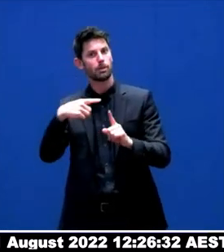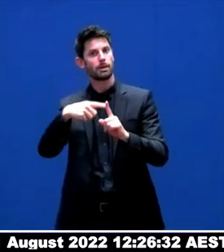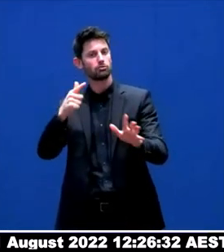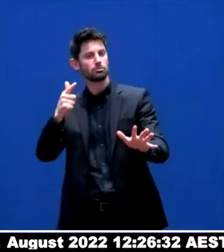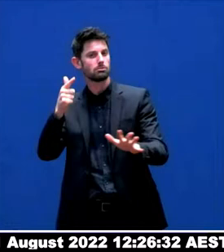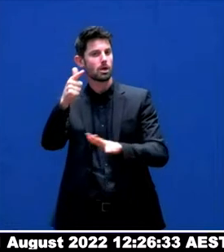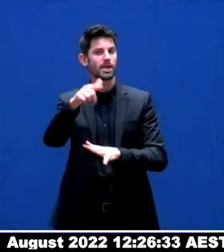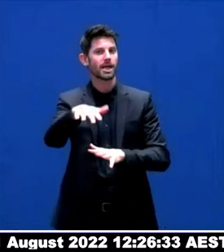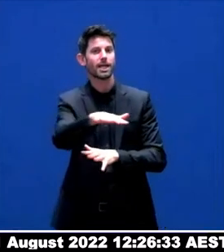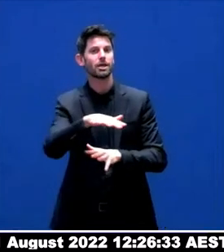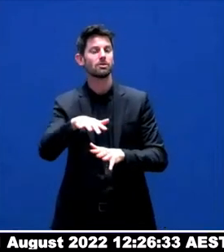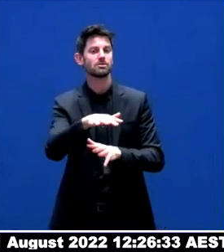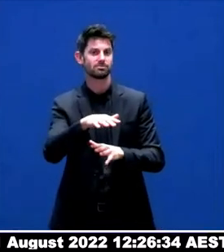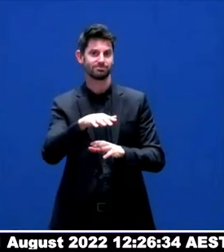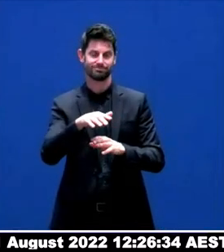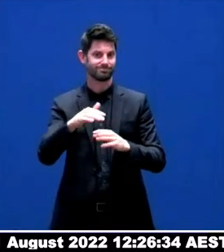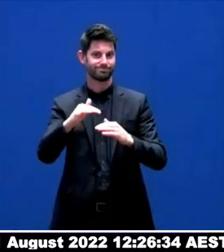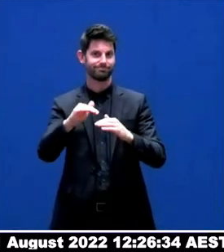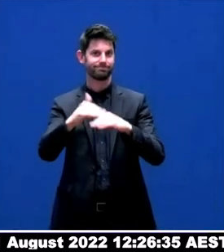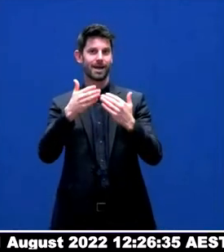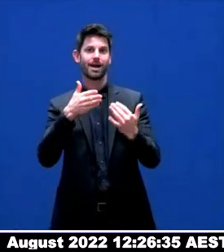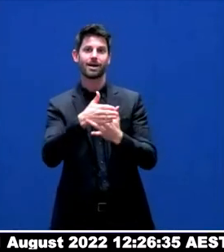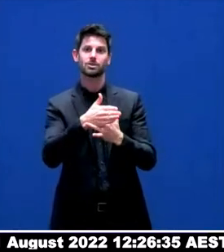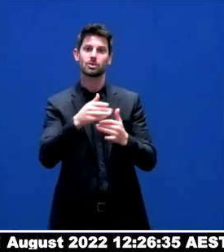access to disability services - could be constrained in those areas.